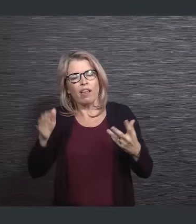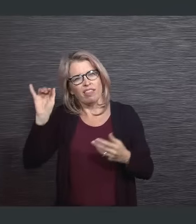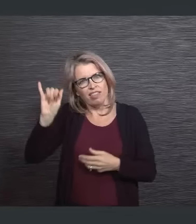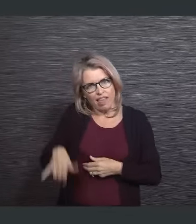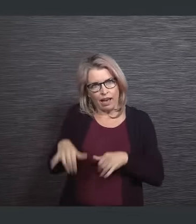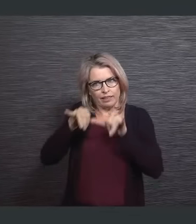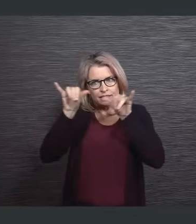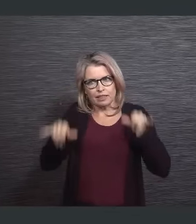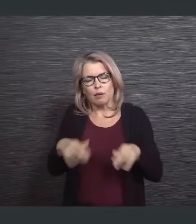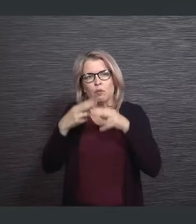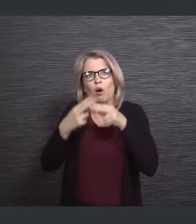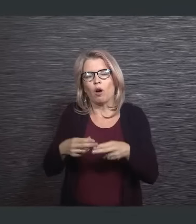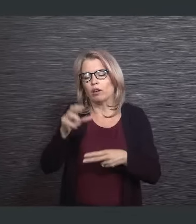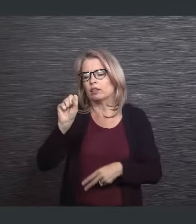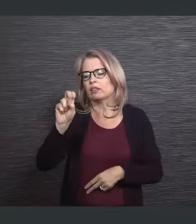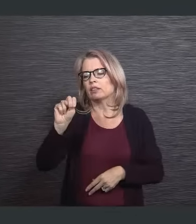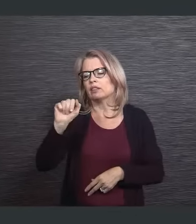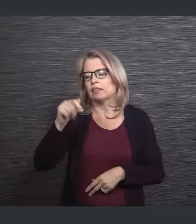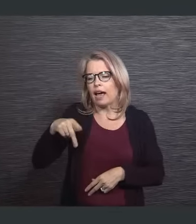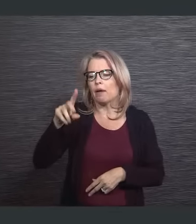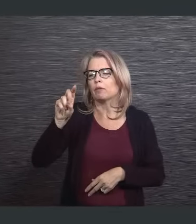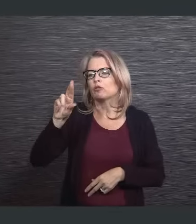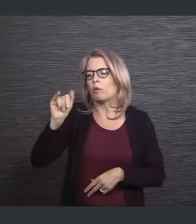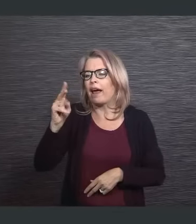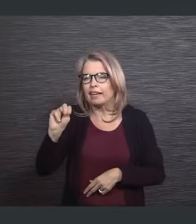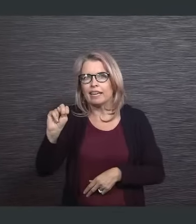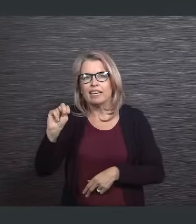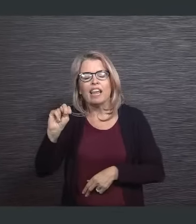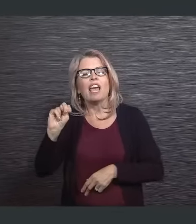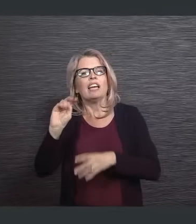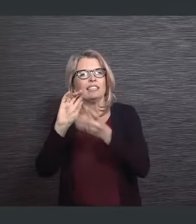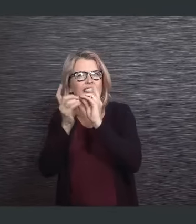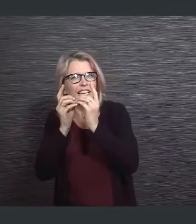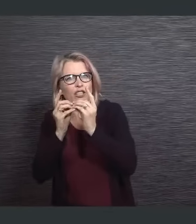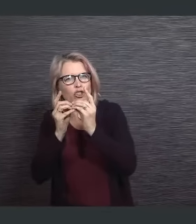The Snapdragon Digital Chassis, which represents our ability